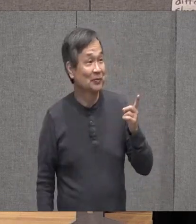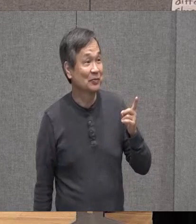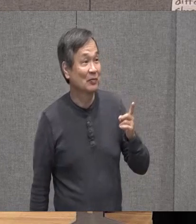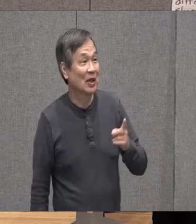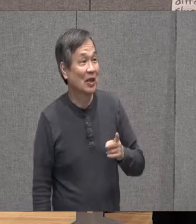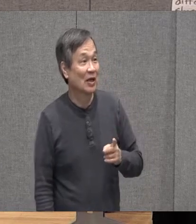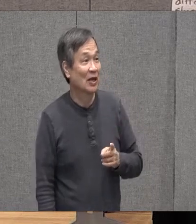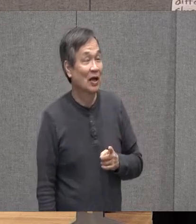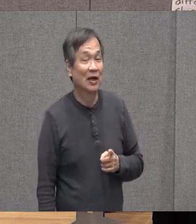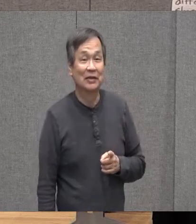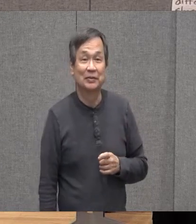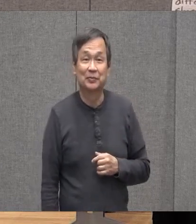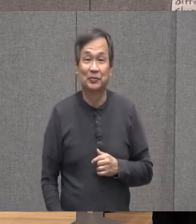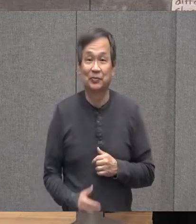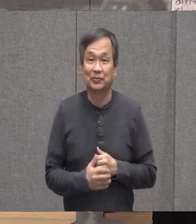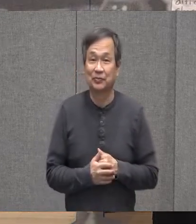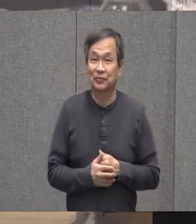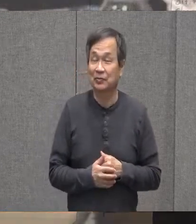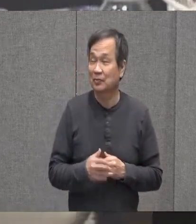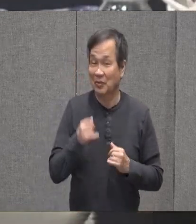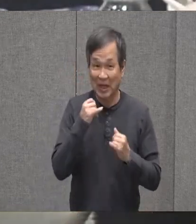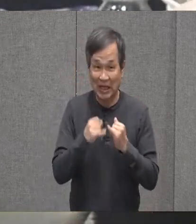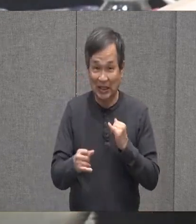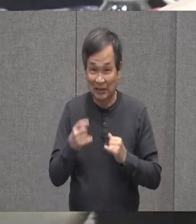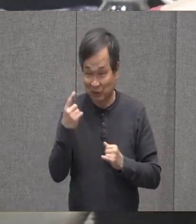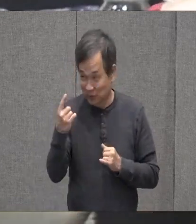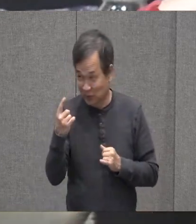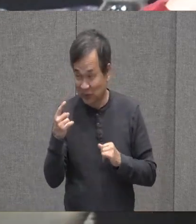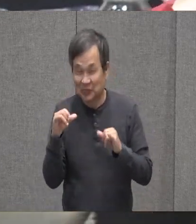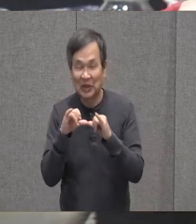Sorry, I didn't show you. [Karnas] Last measurement word.